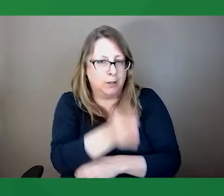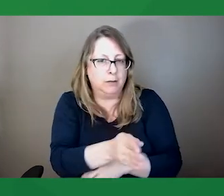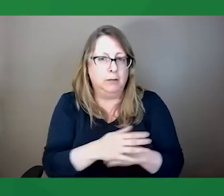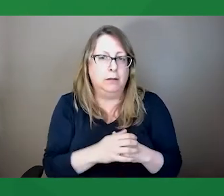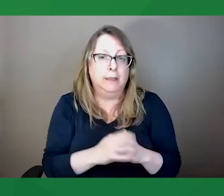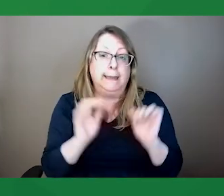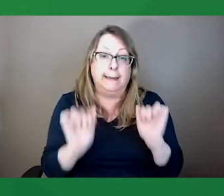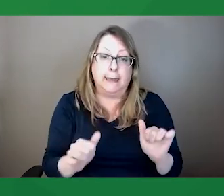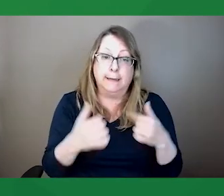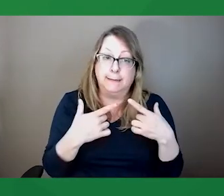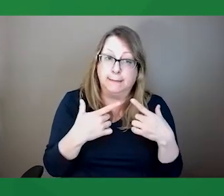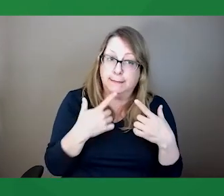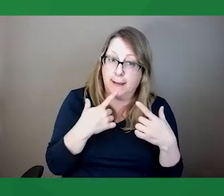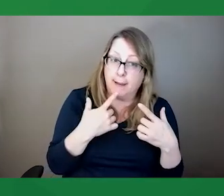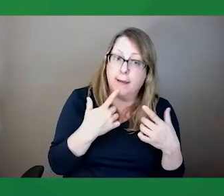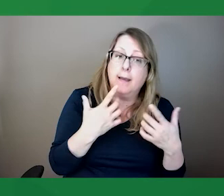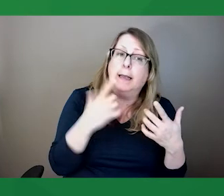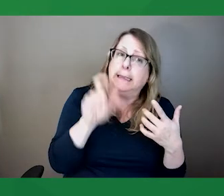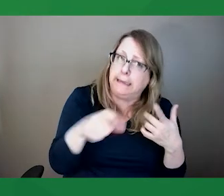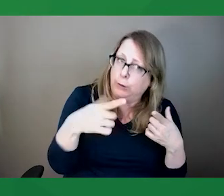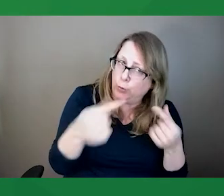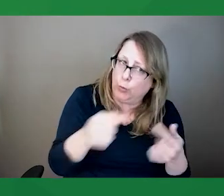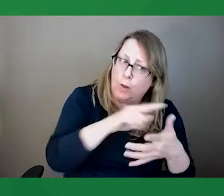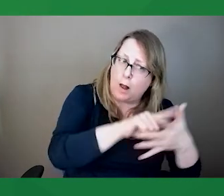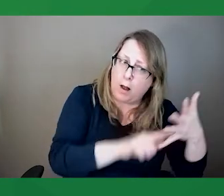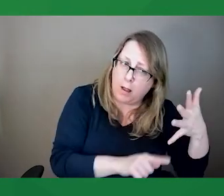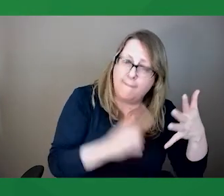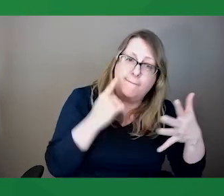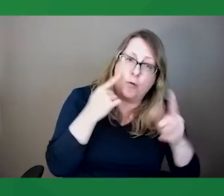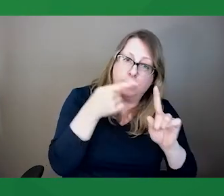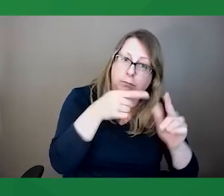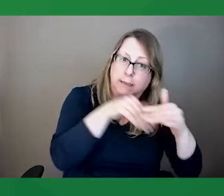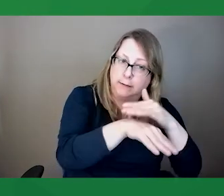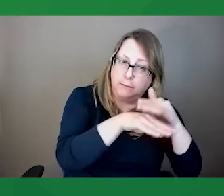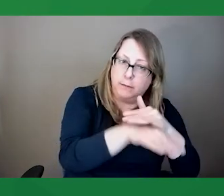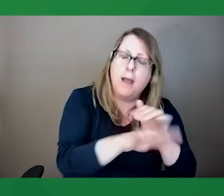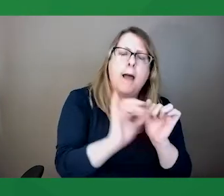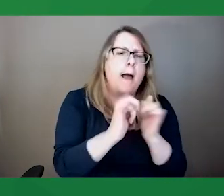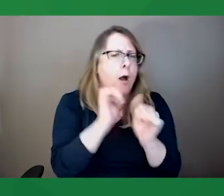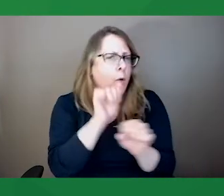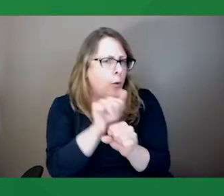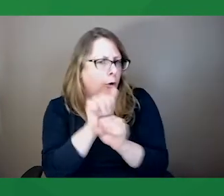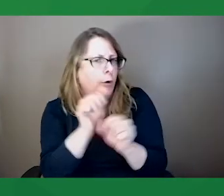and say, okay, this is what you need to do in terms of accessibility, this is how it's going to work with development,